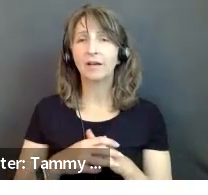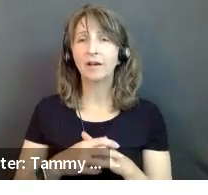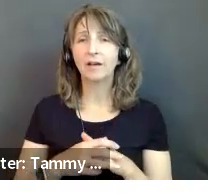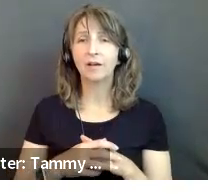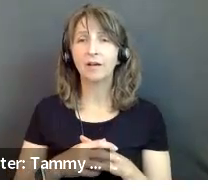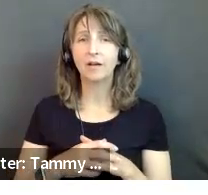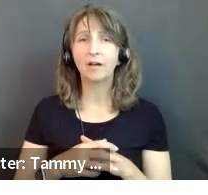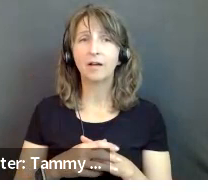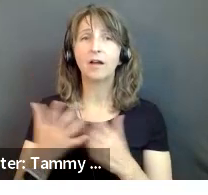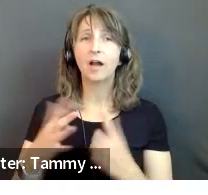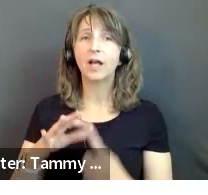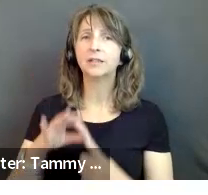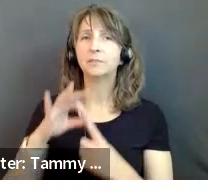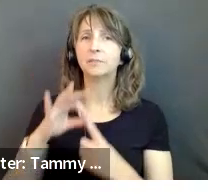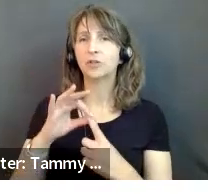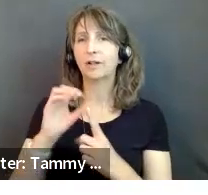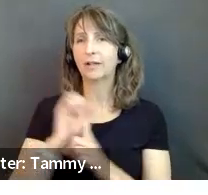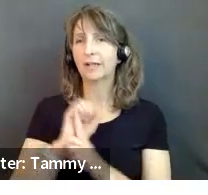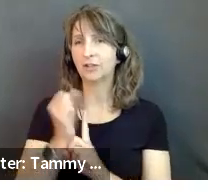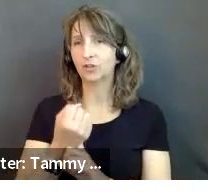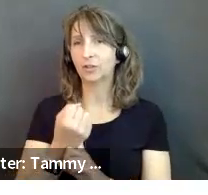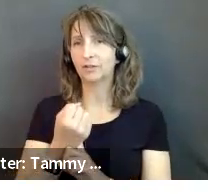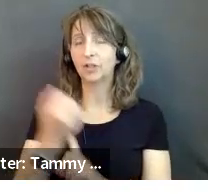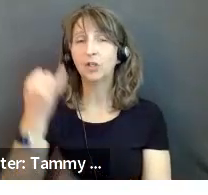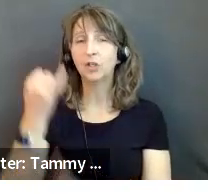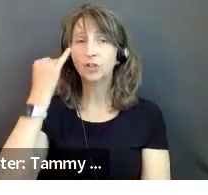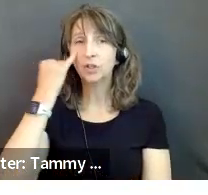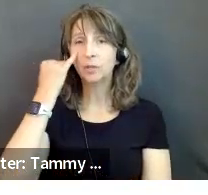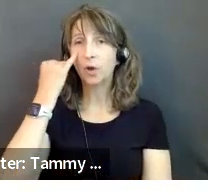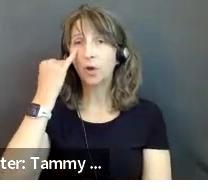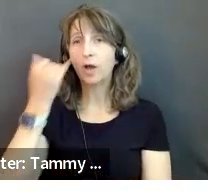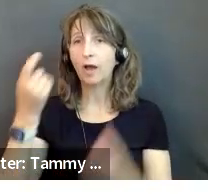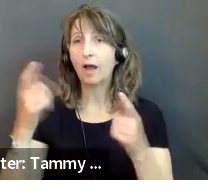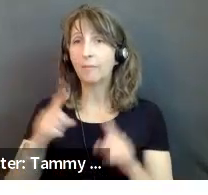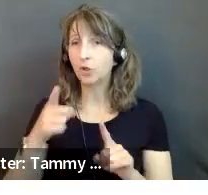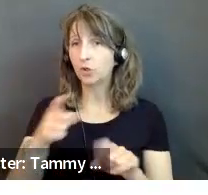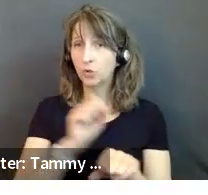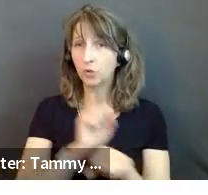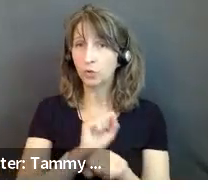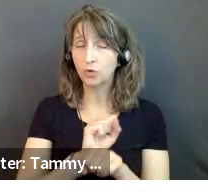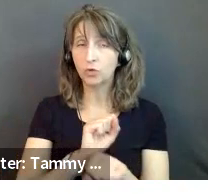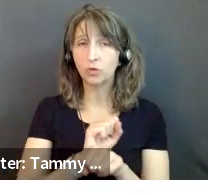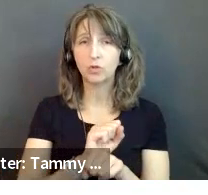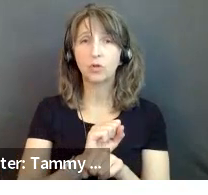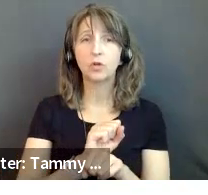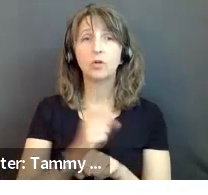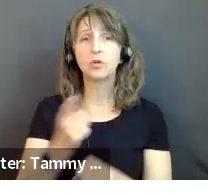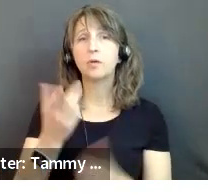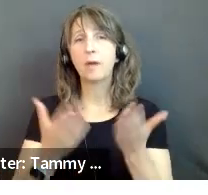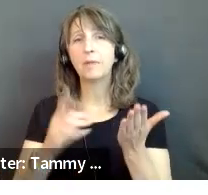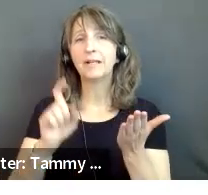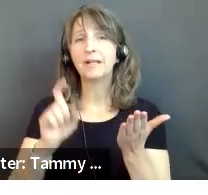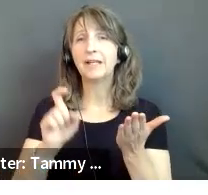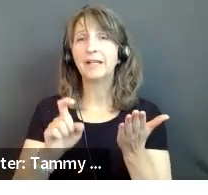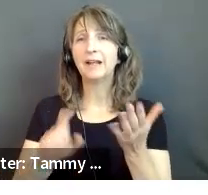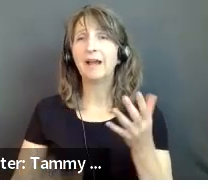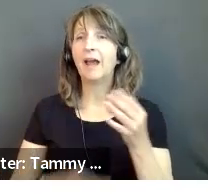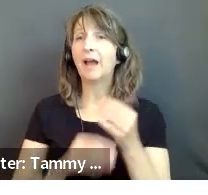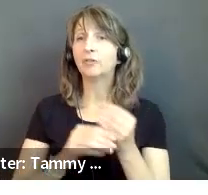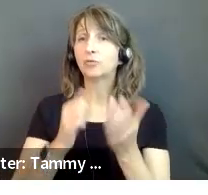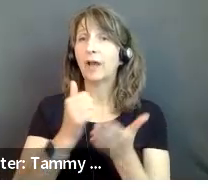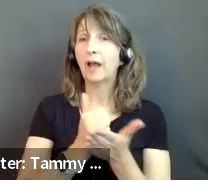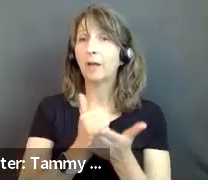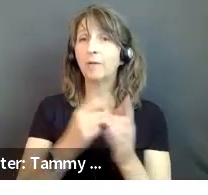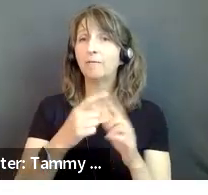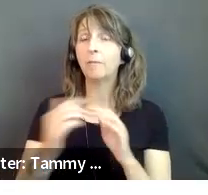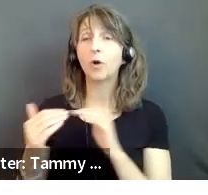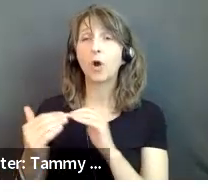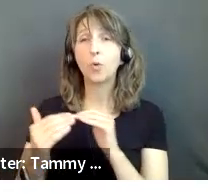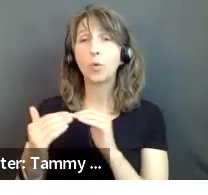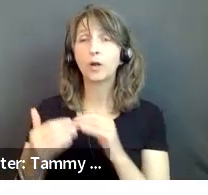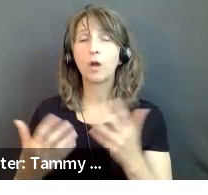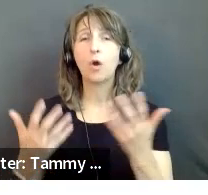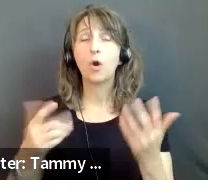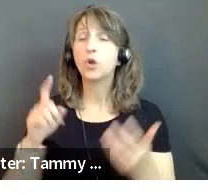Or a special condition. So sometimes when you're working, you may need some extra. Help from other coworkers or extra supervision.